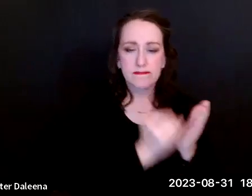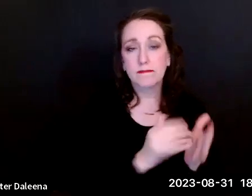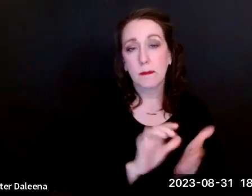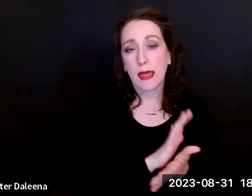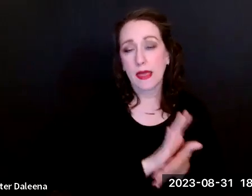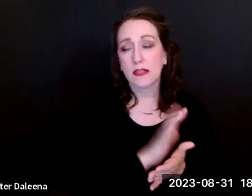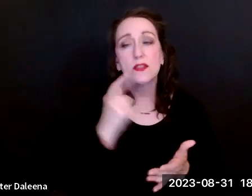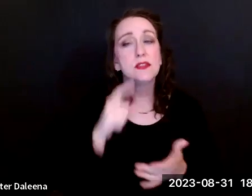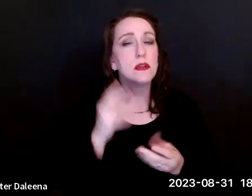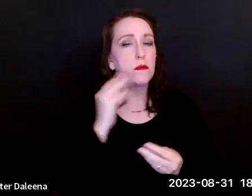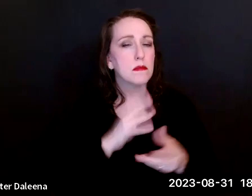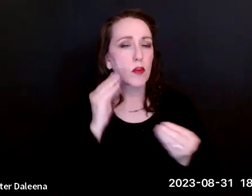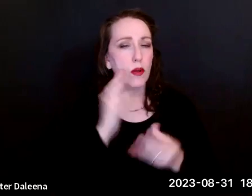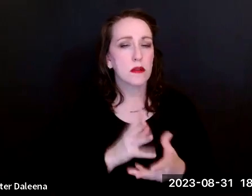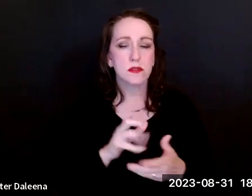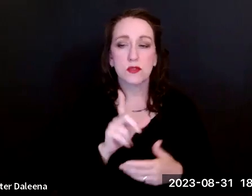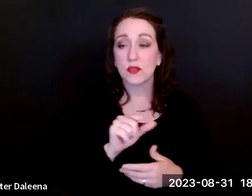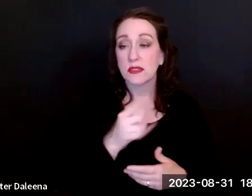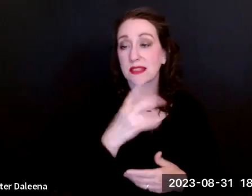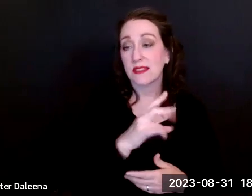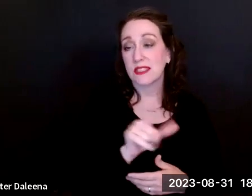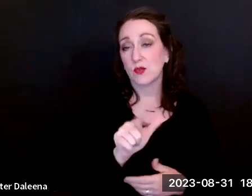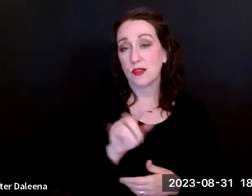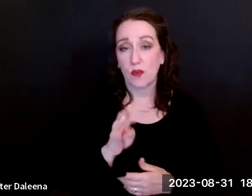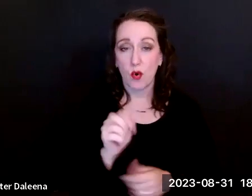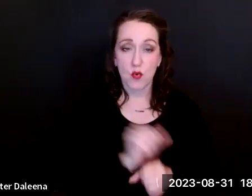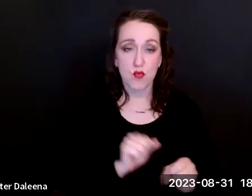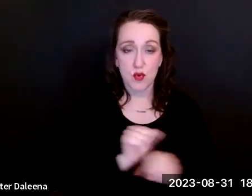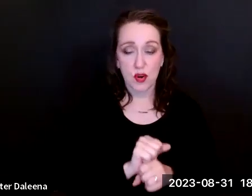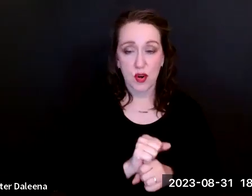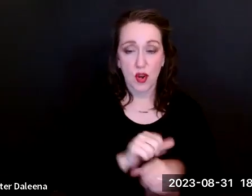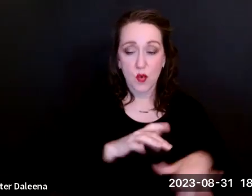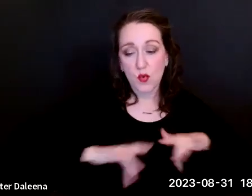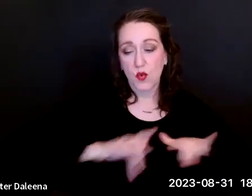lot of information from our 1724 work including the recordings of the June listening session